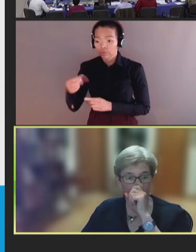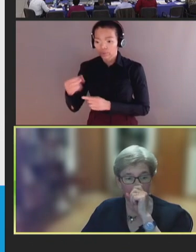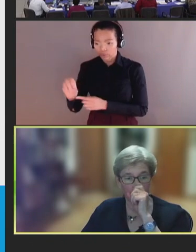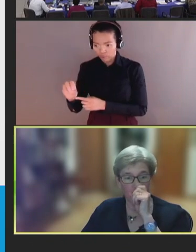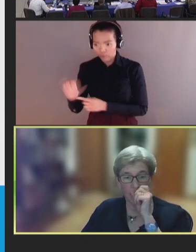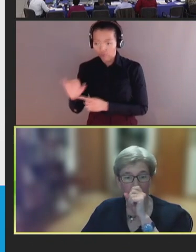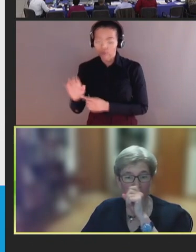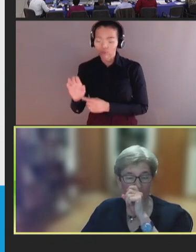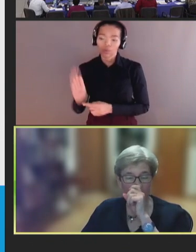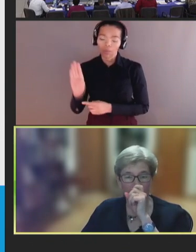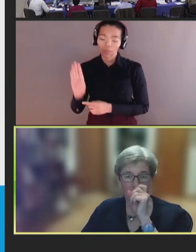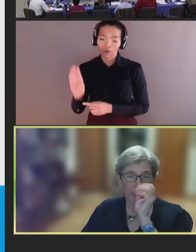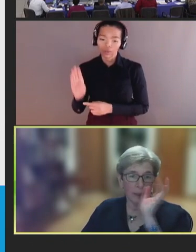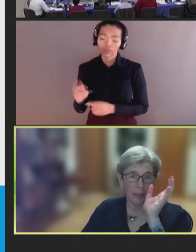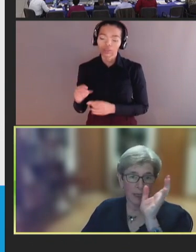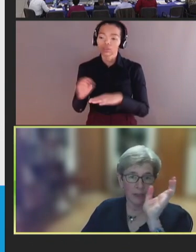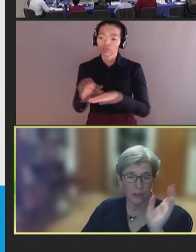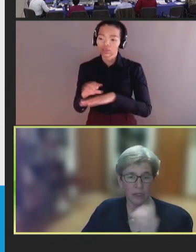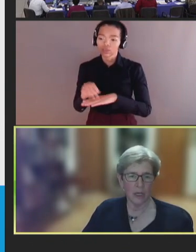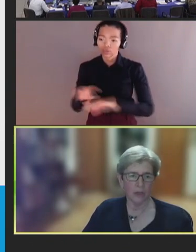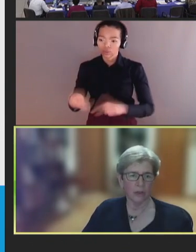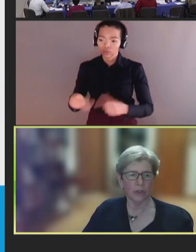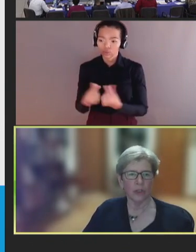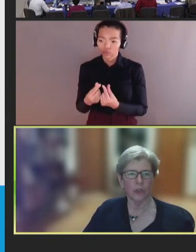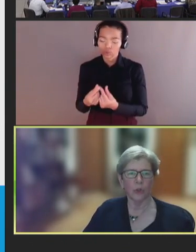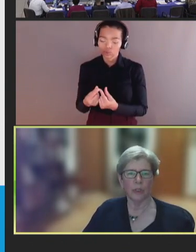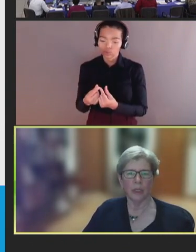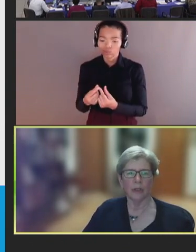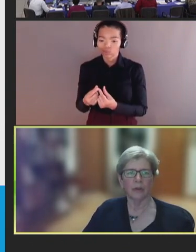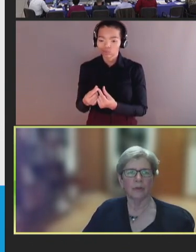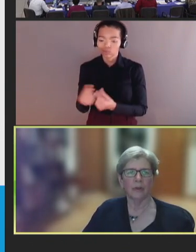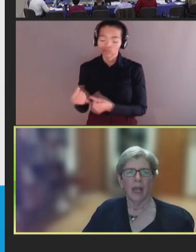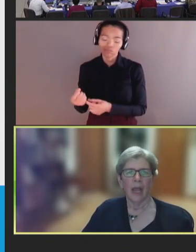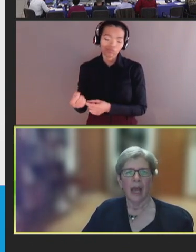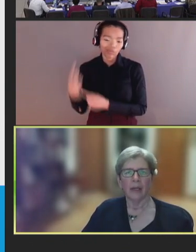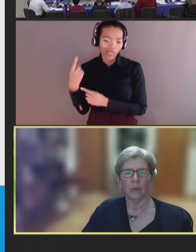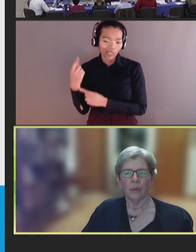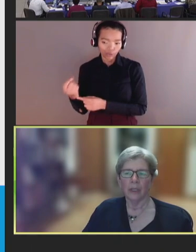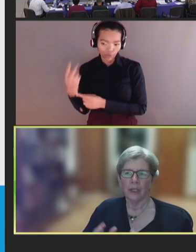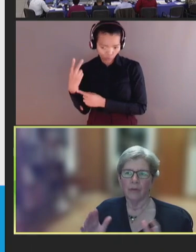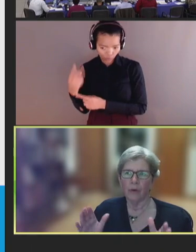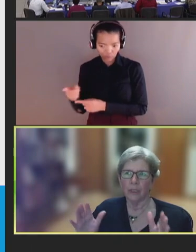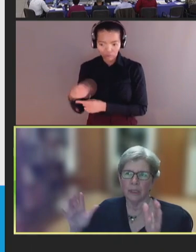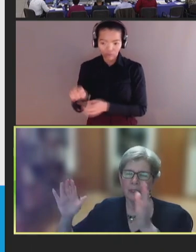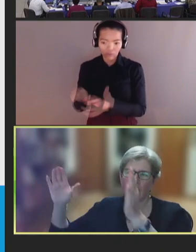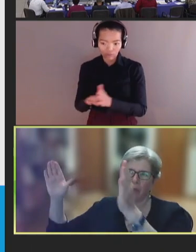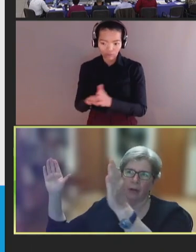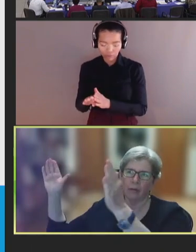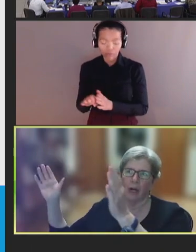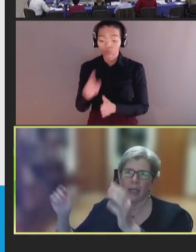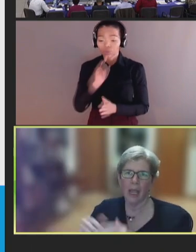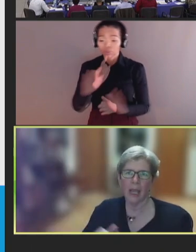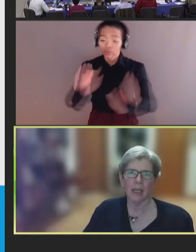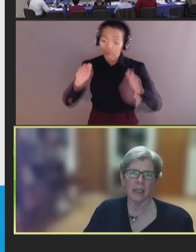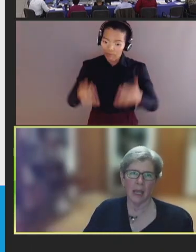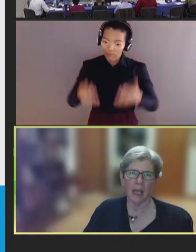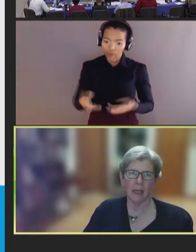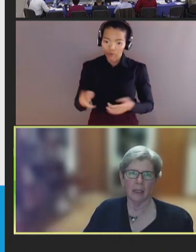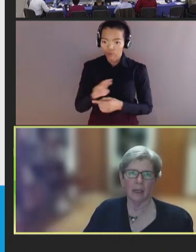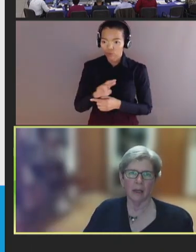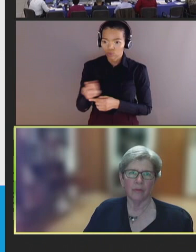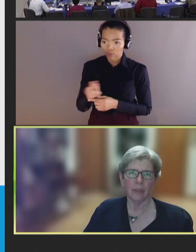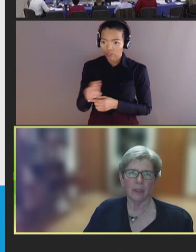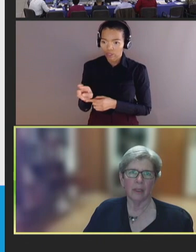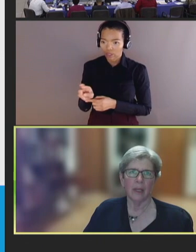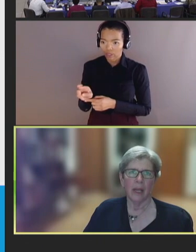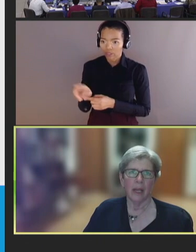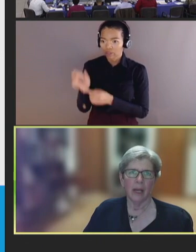Group in the last year to two years. And it really focuses on that righthand end of the